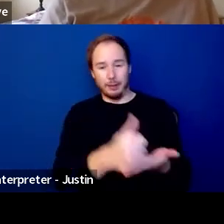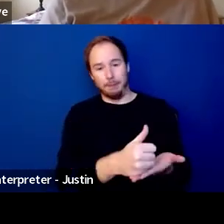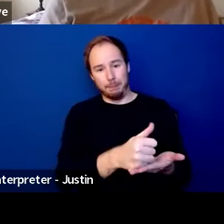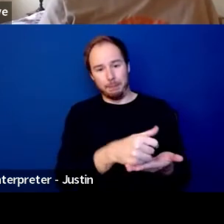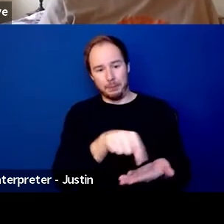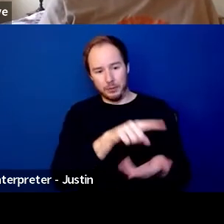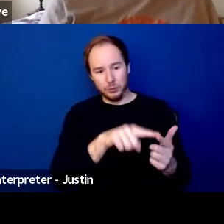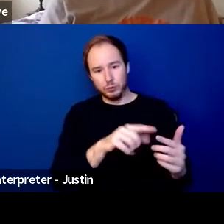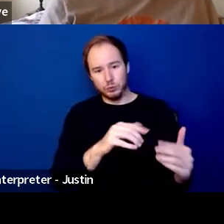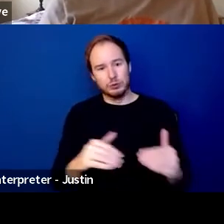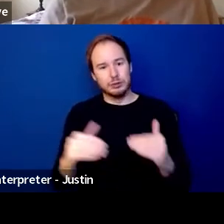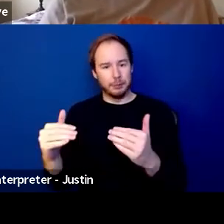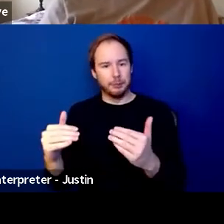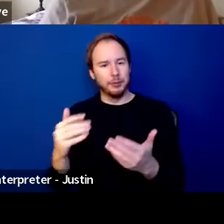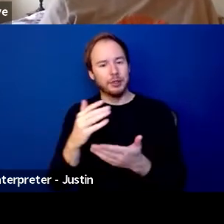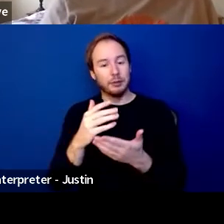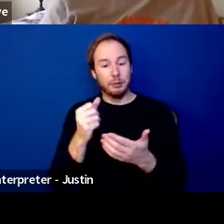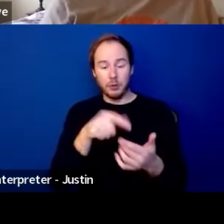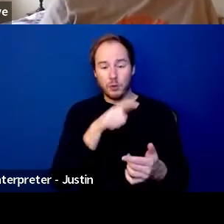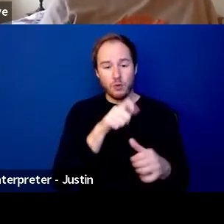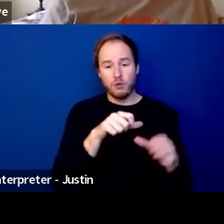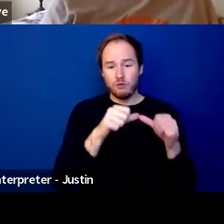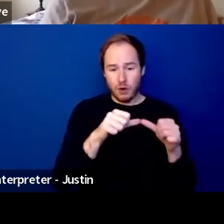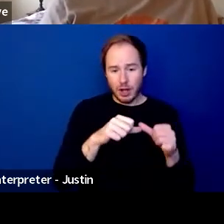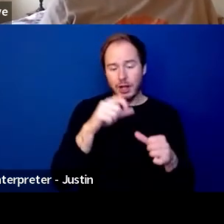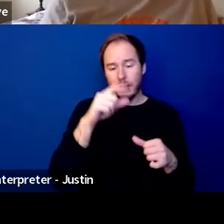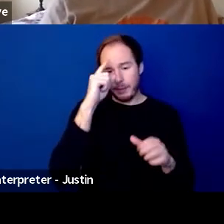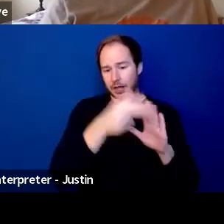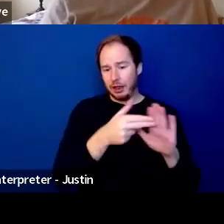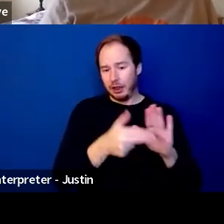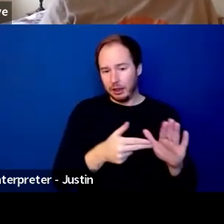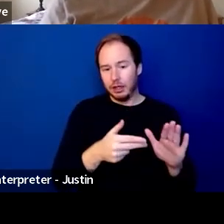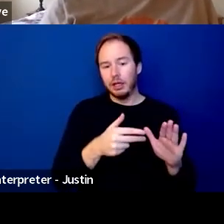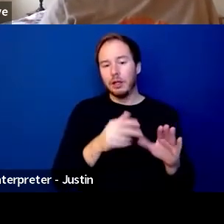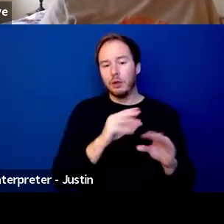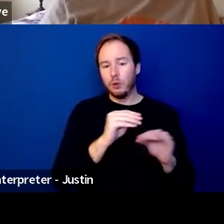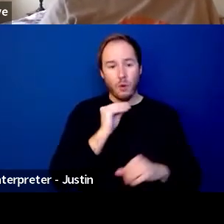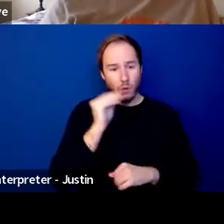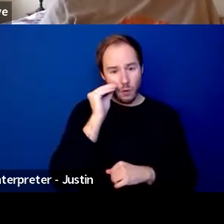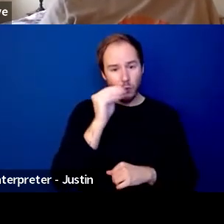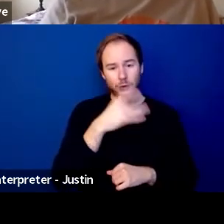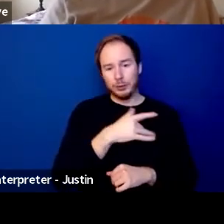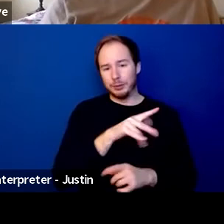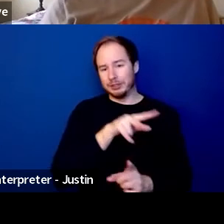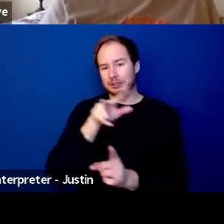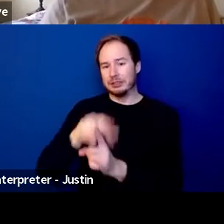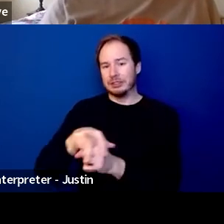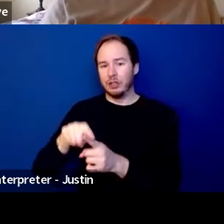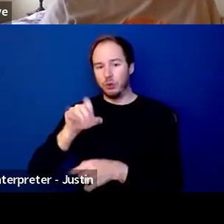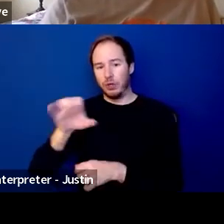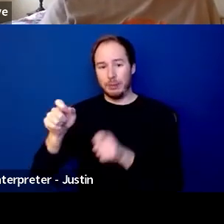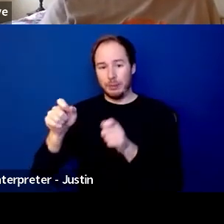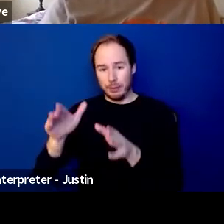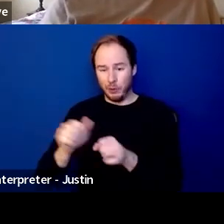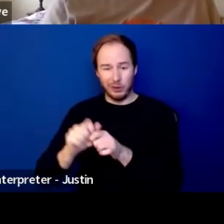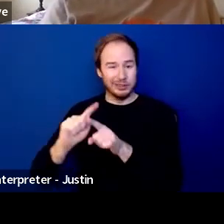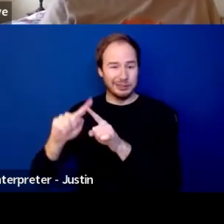Lot of the chronically mental ill homeless population has been assigned to case managers through different agencies through the Medicaid,